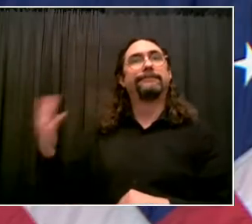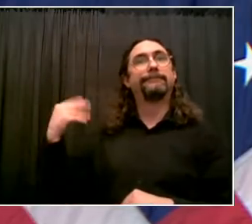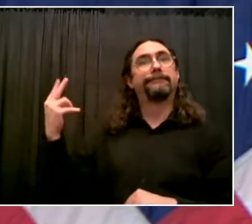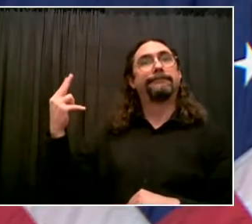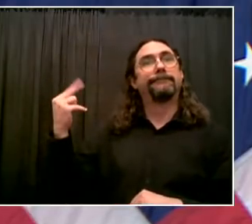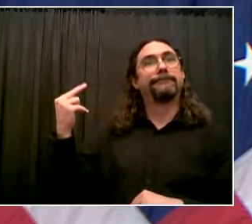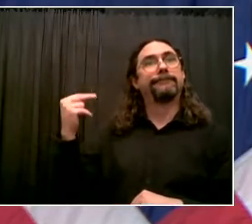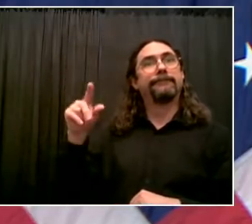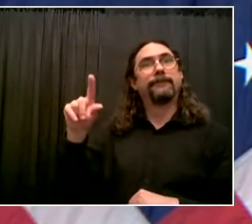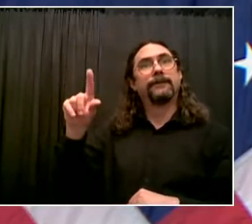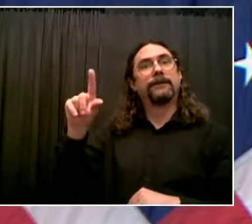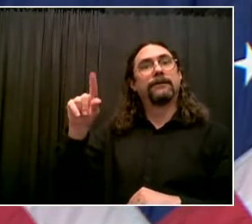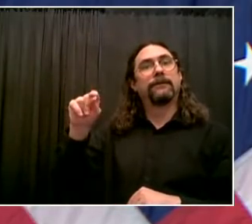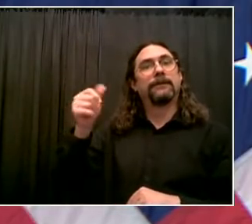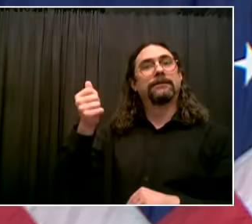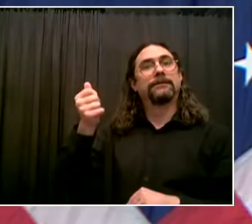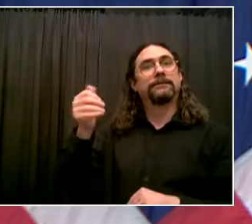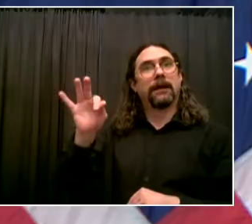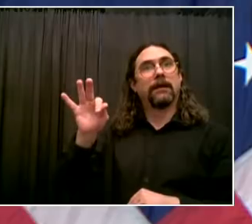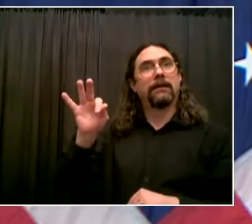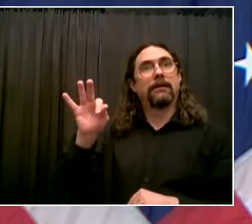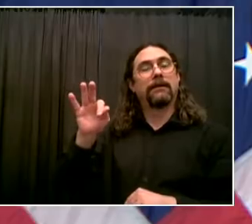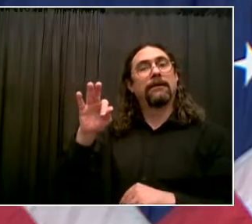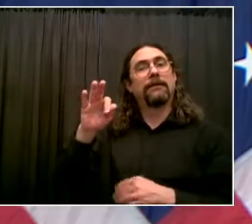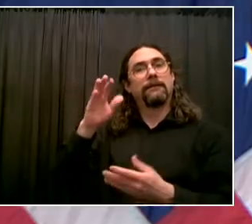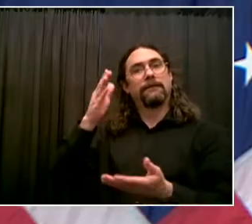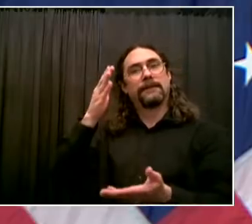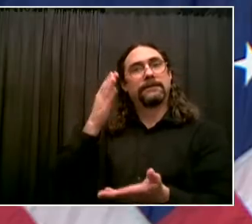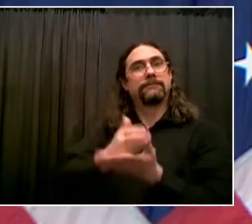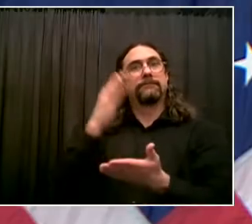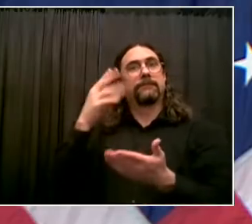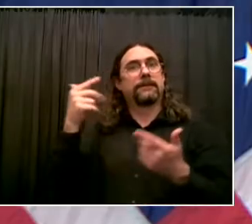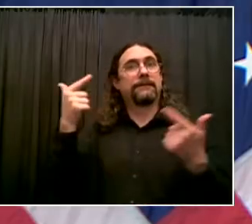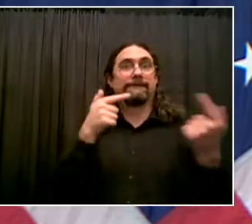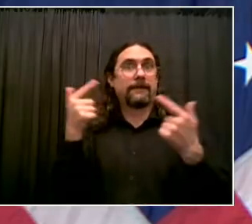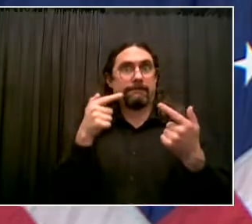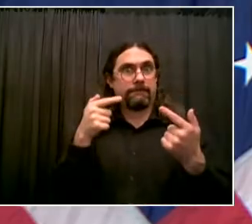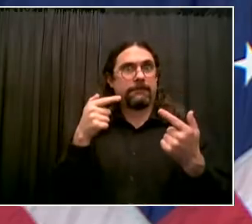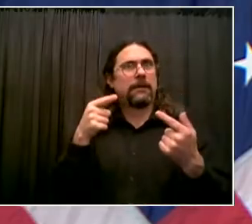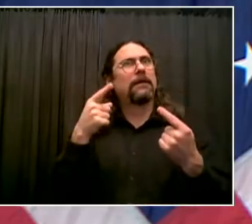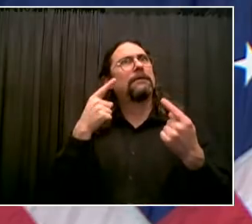UTILIZE CEASE- FIRE AND IT WAS EXTREMELY SUCCESSFUL GETTING DINIVDIUALS